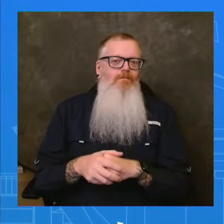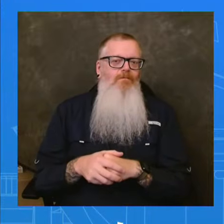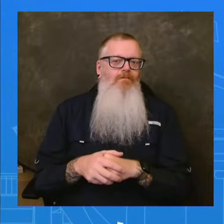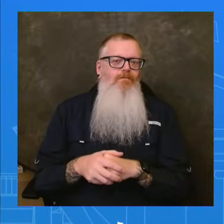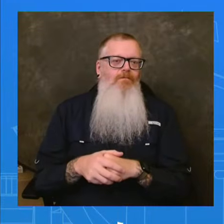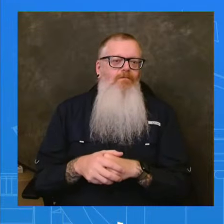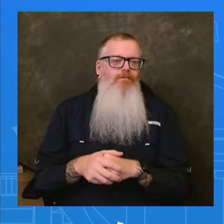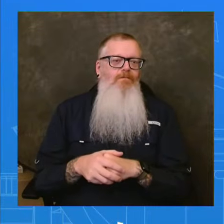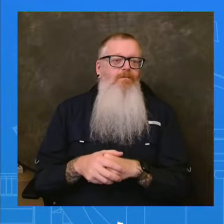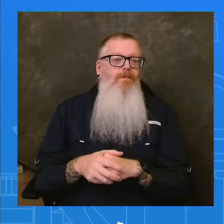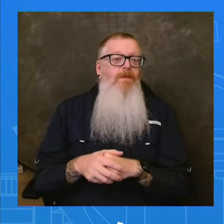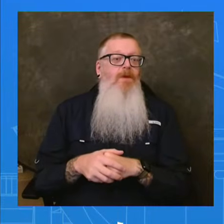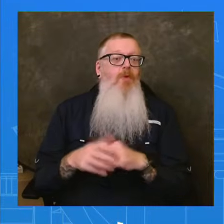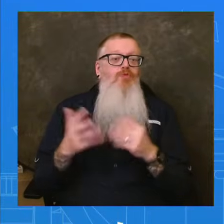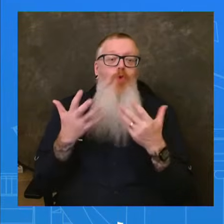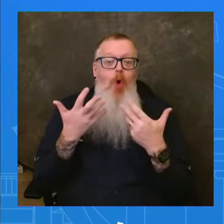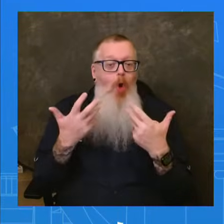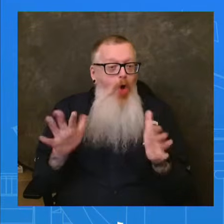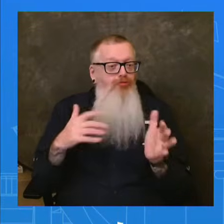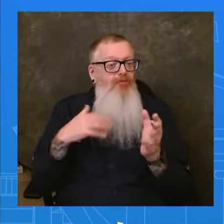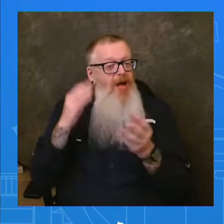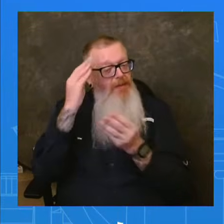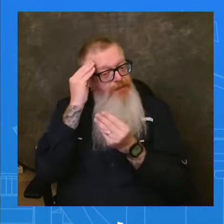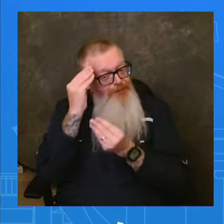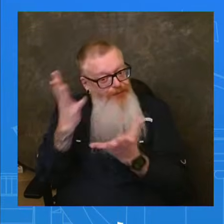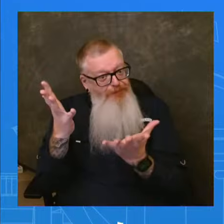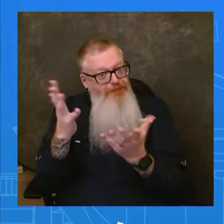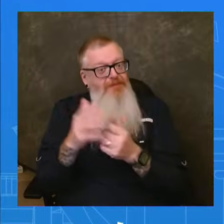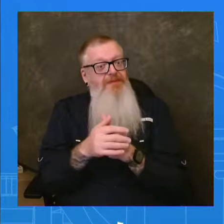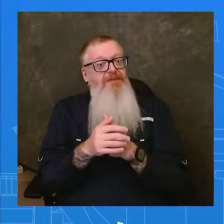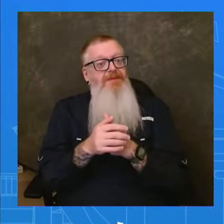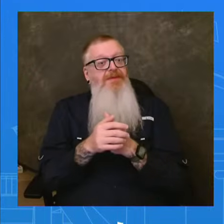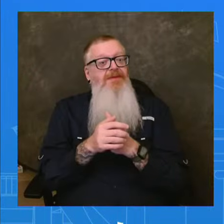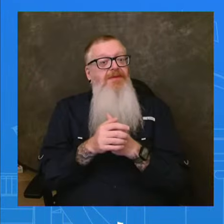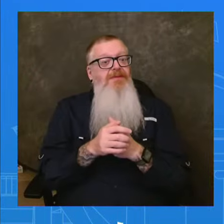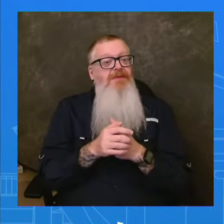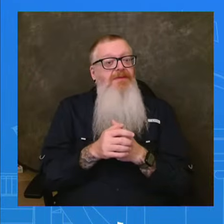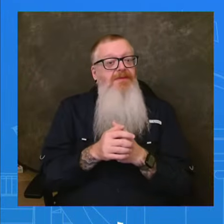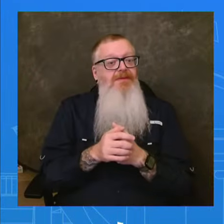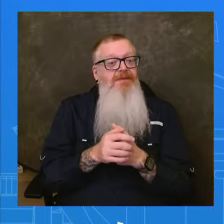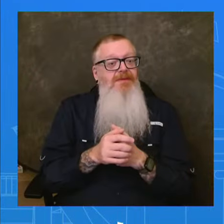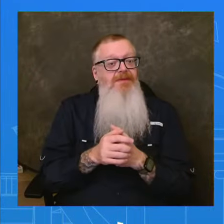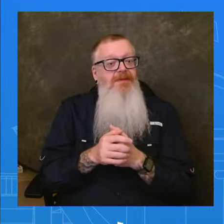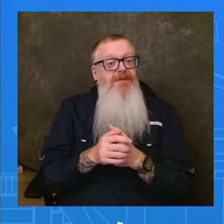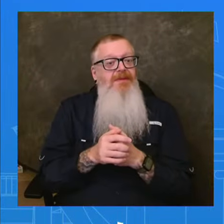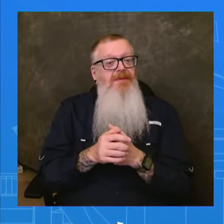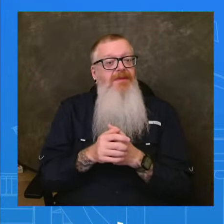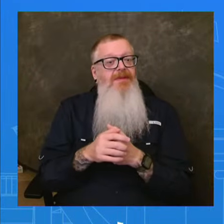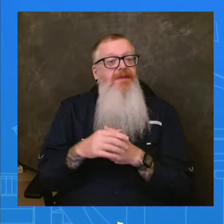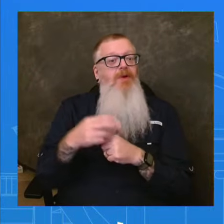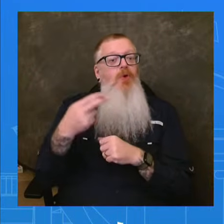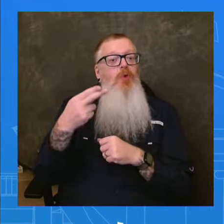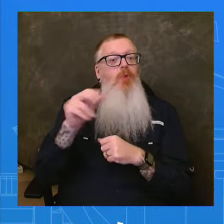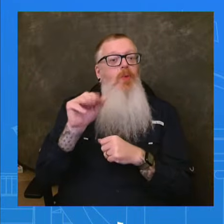humanitarian assistance for Lebanon for the challenges that they're dealing with -- $157 million --